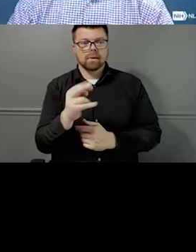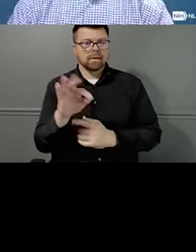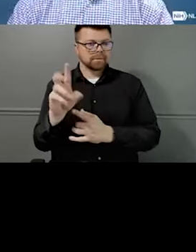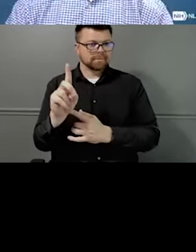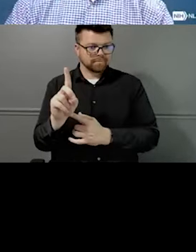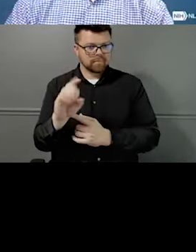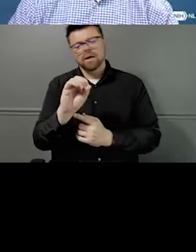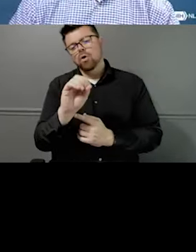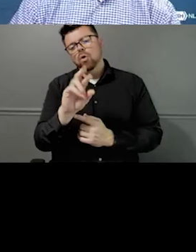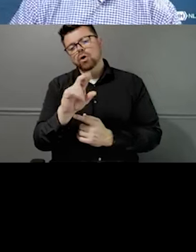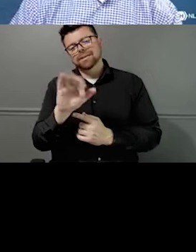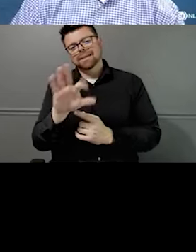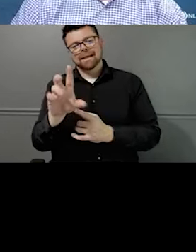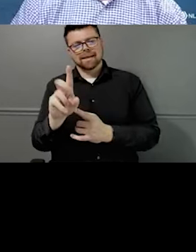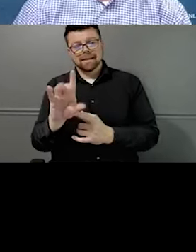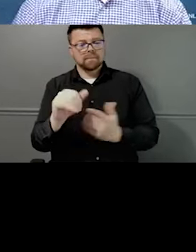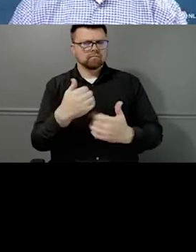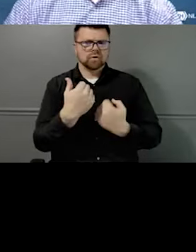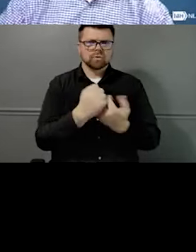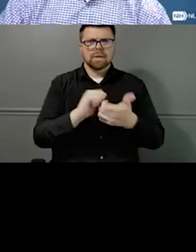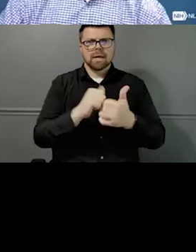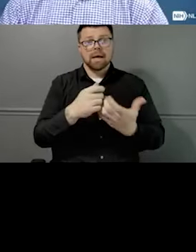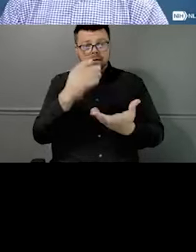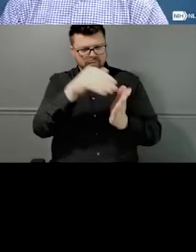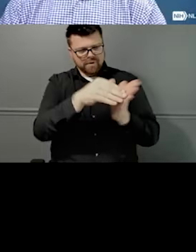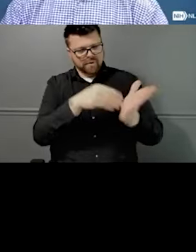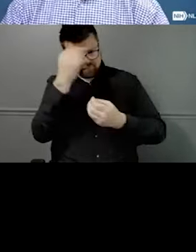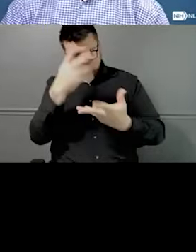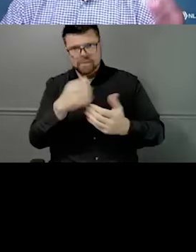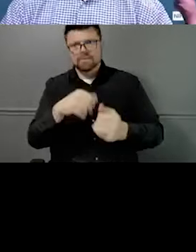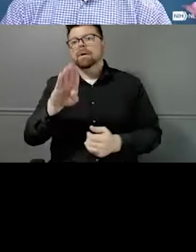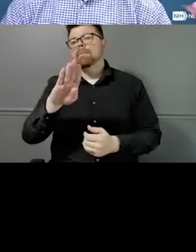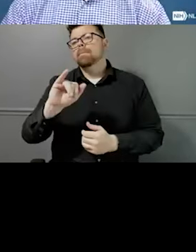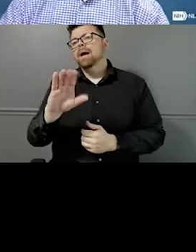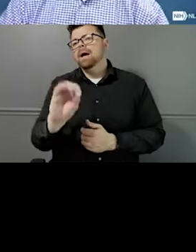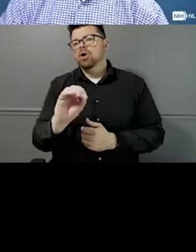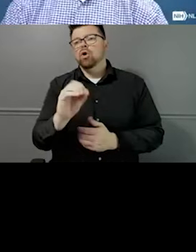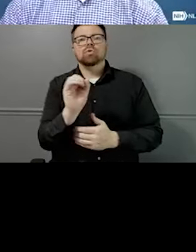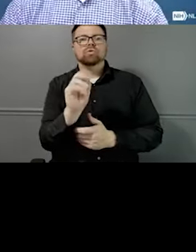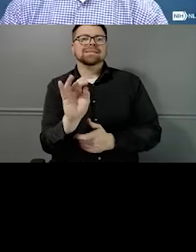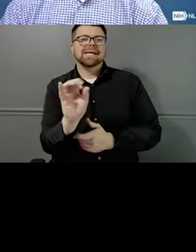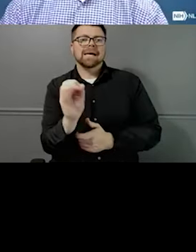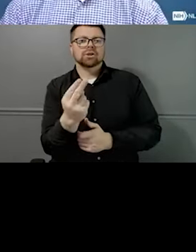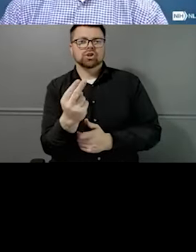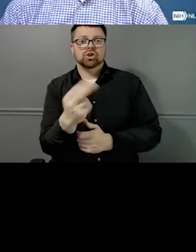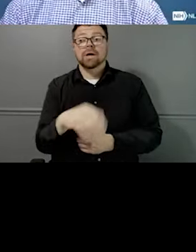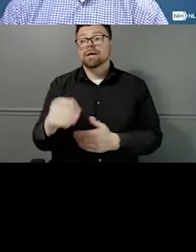filling in information in your biographical sketch, as Jean mentioned earlier,